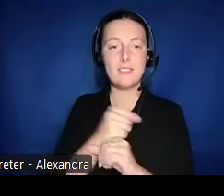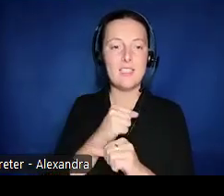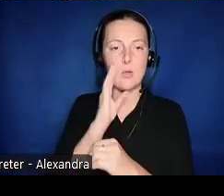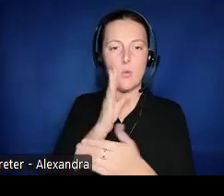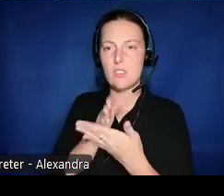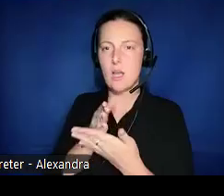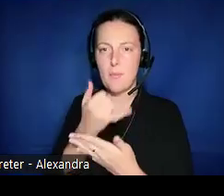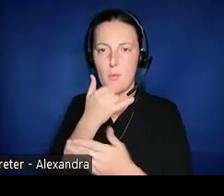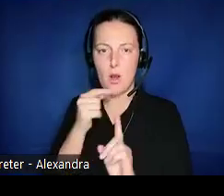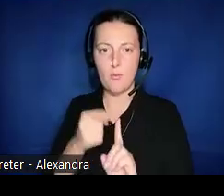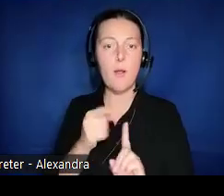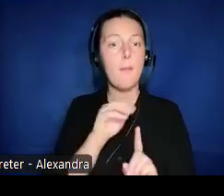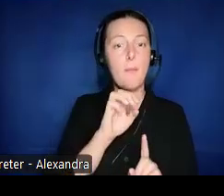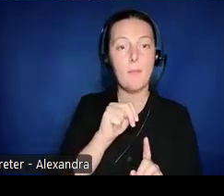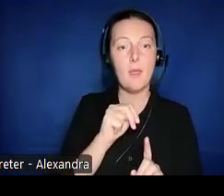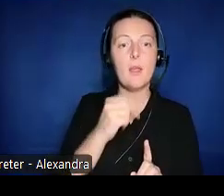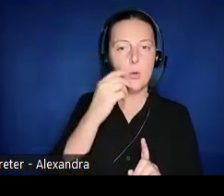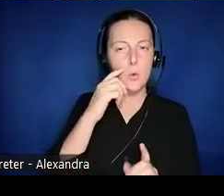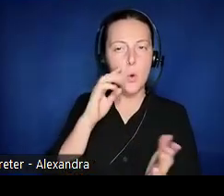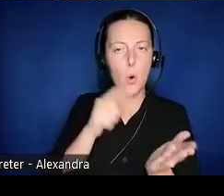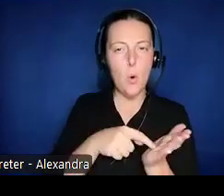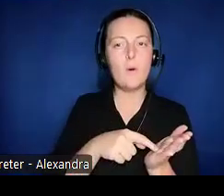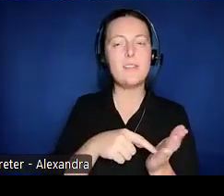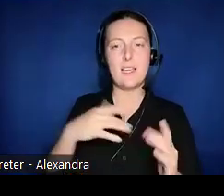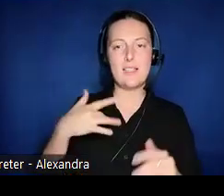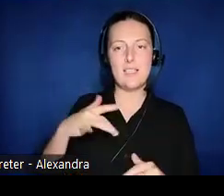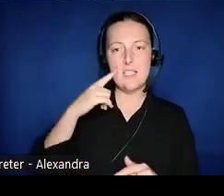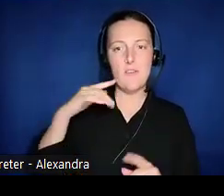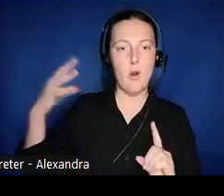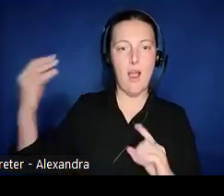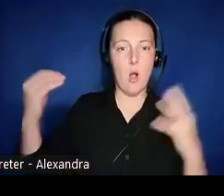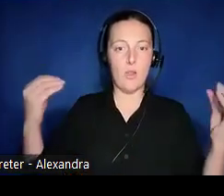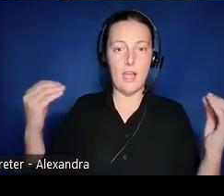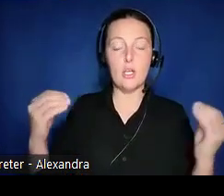mean is sensitive to outliers and that the median is not. So you should be using the median. Um,